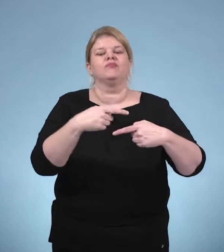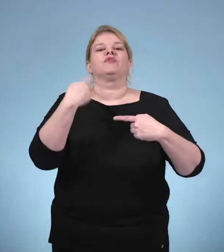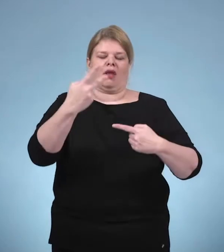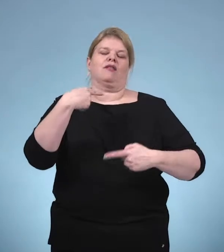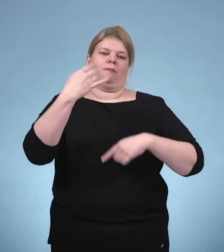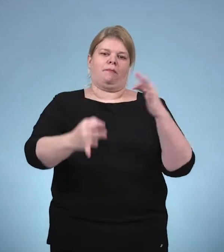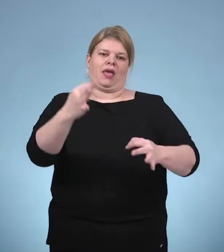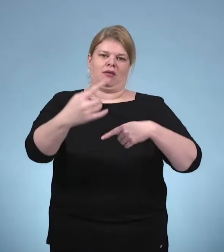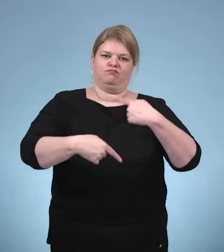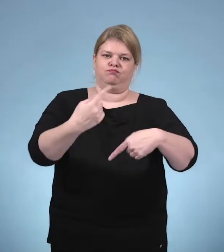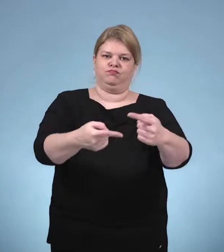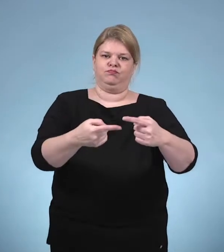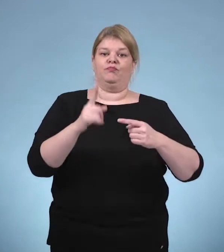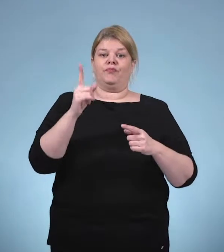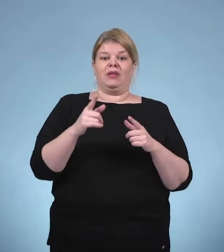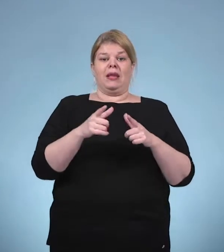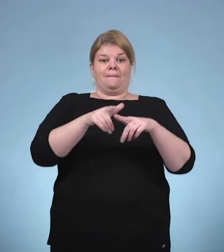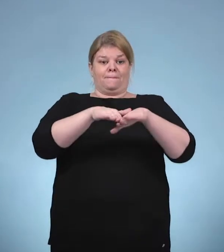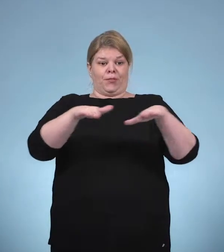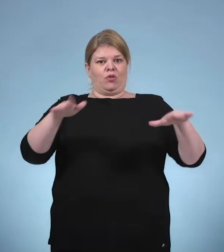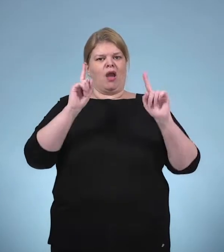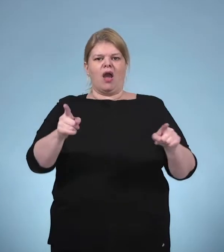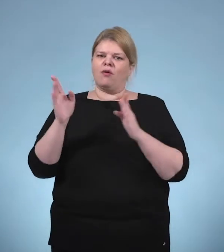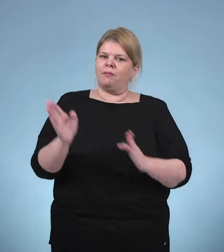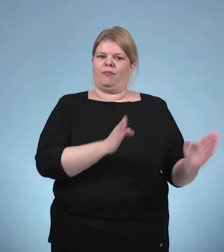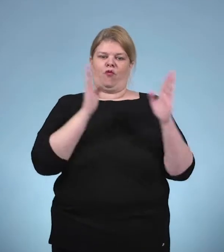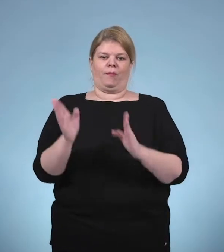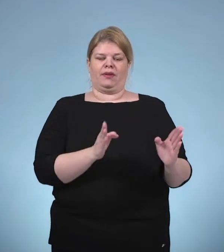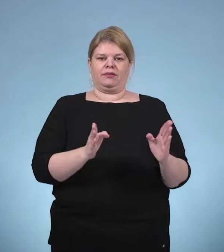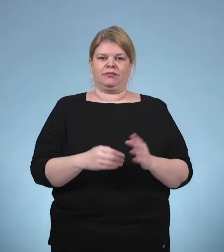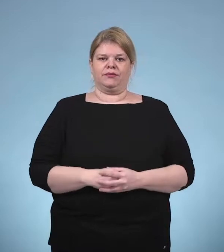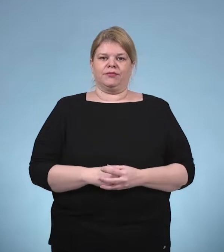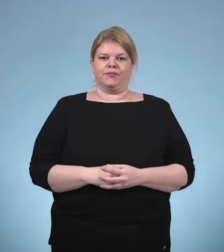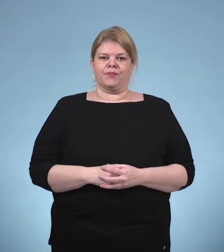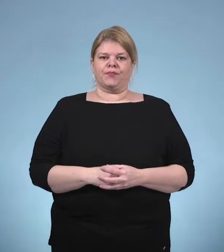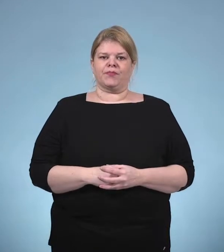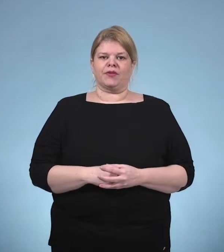look together what it needs to continue the work. Prepare the room so that there is enough space for movement.